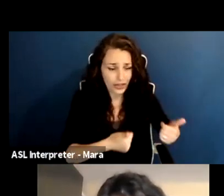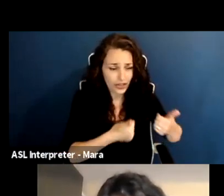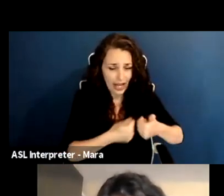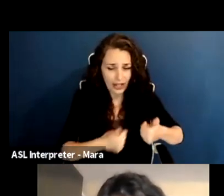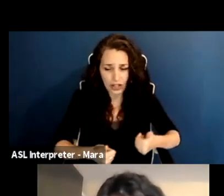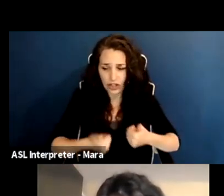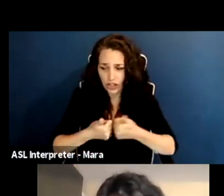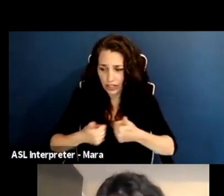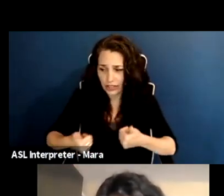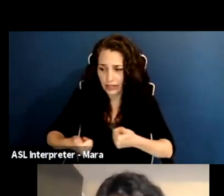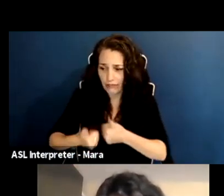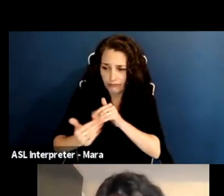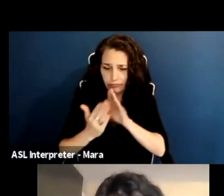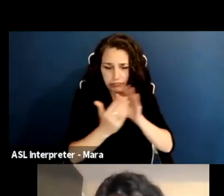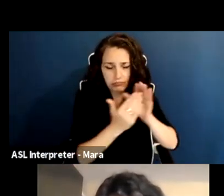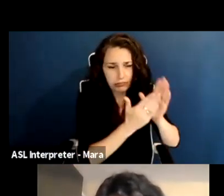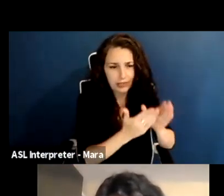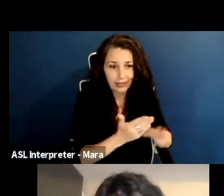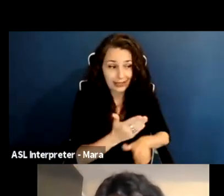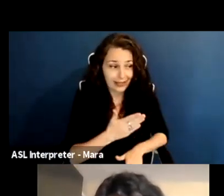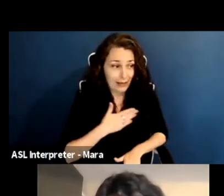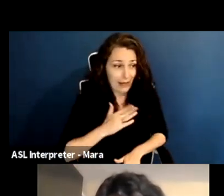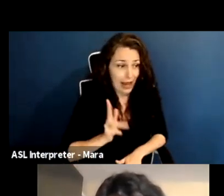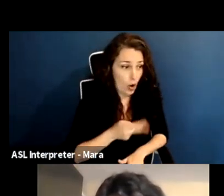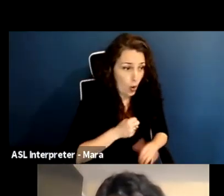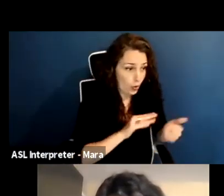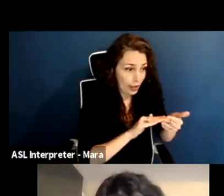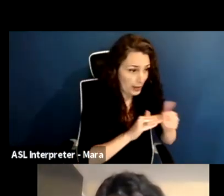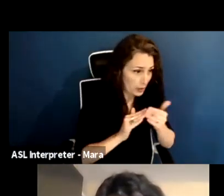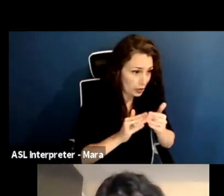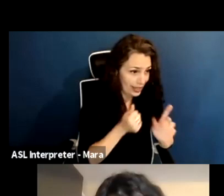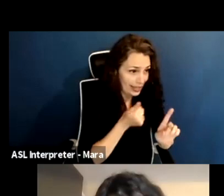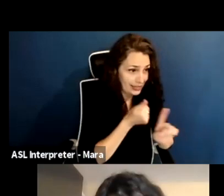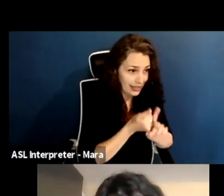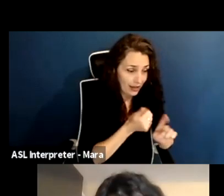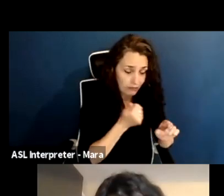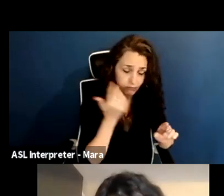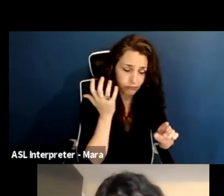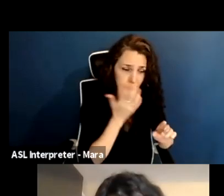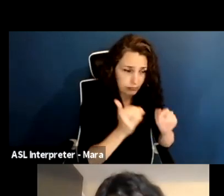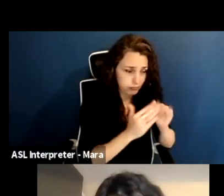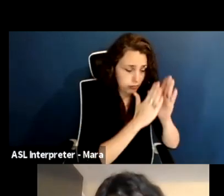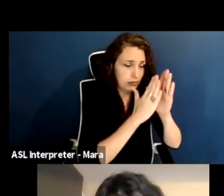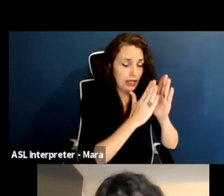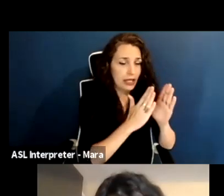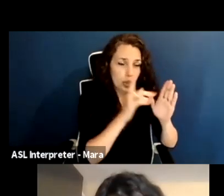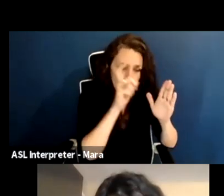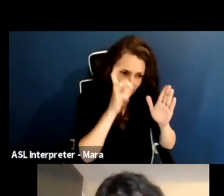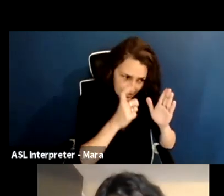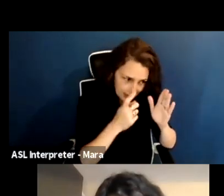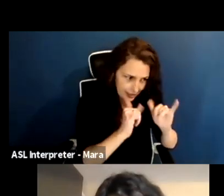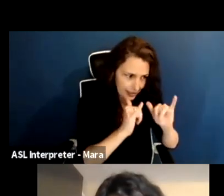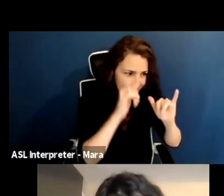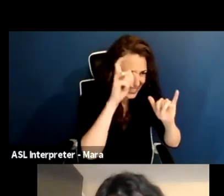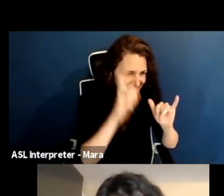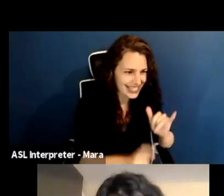especially in my own community, it's going to take that diversity and unity